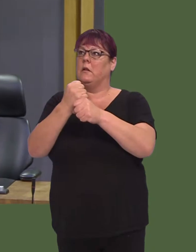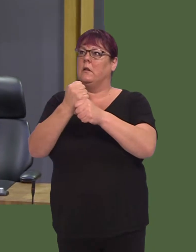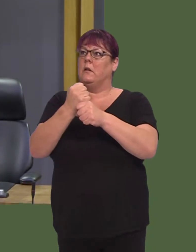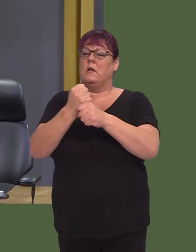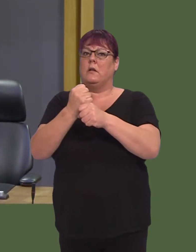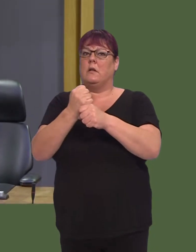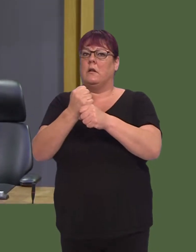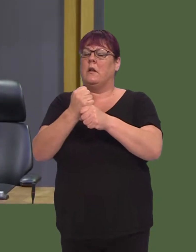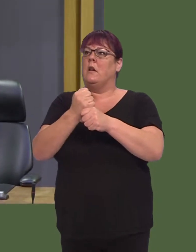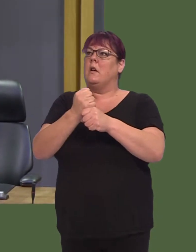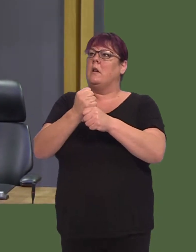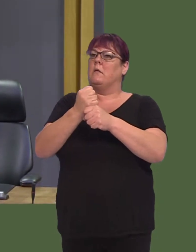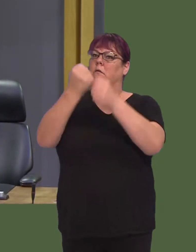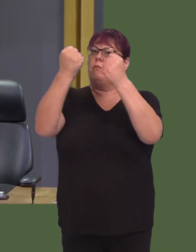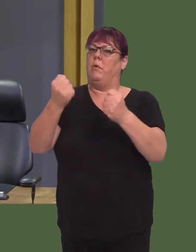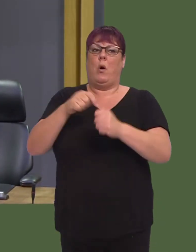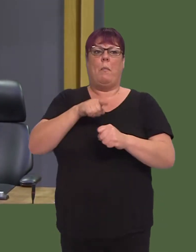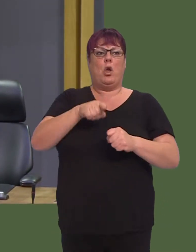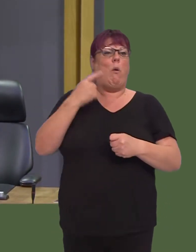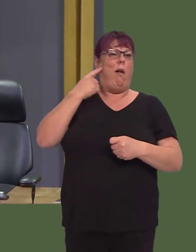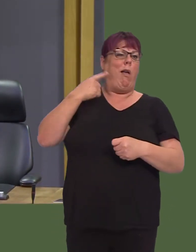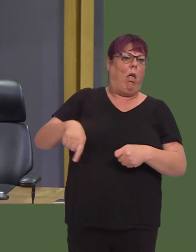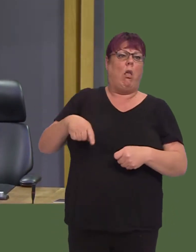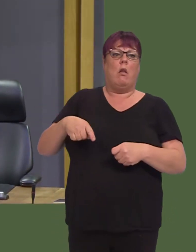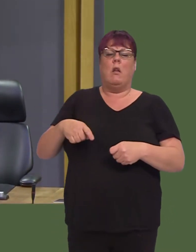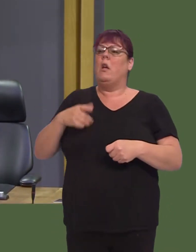to Westminster in relation to your own continuity Act.